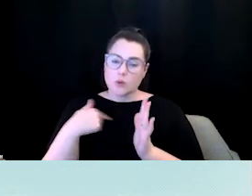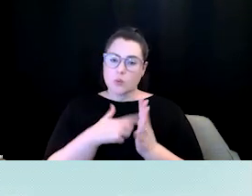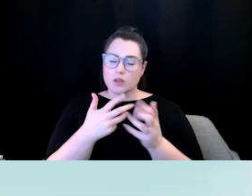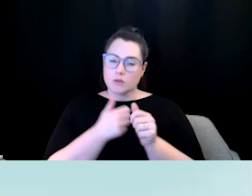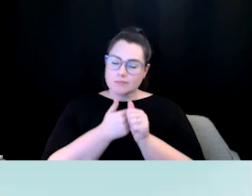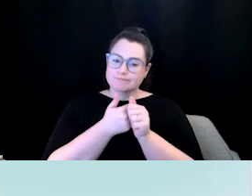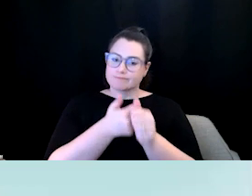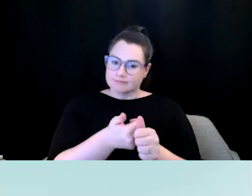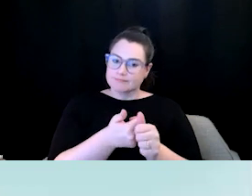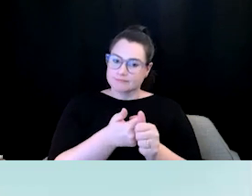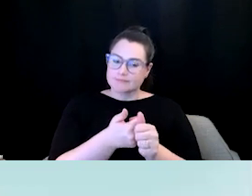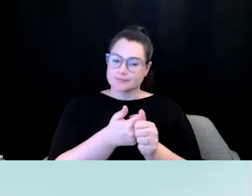that we have to offer on the budget.